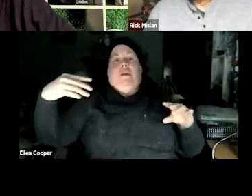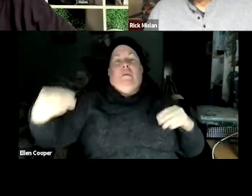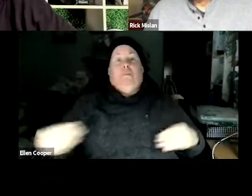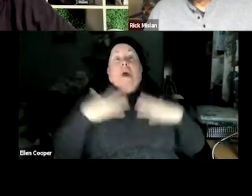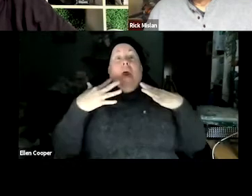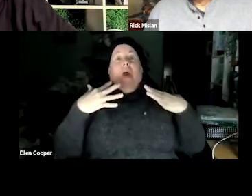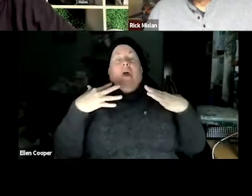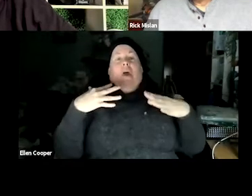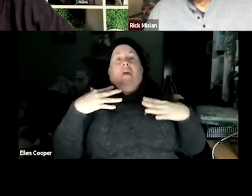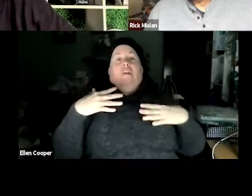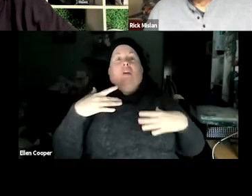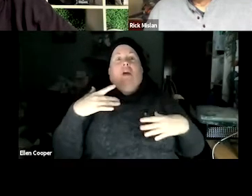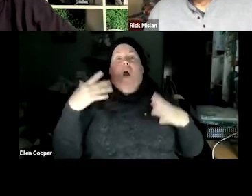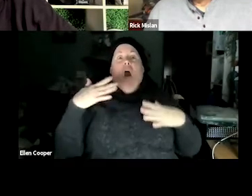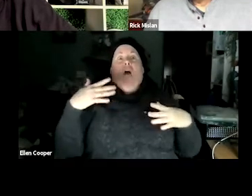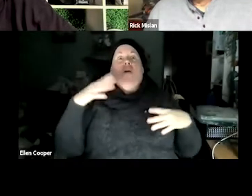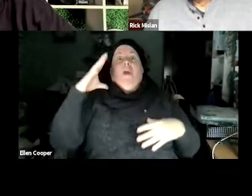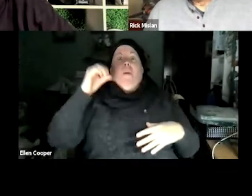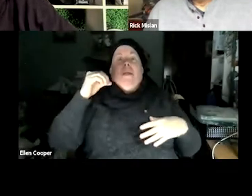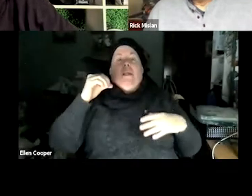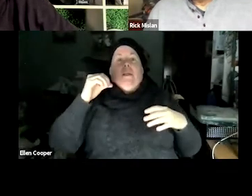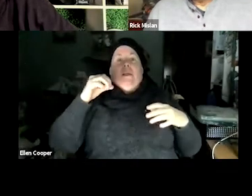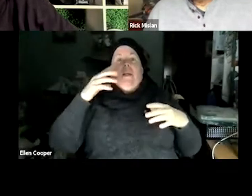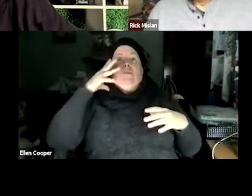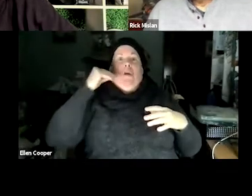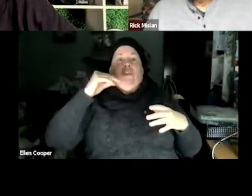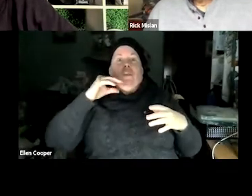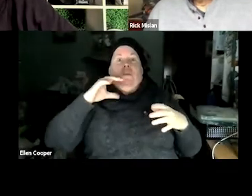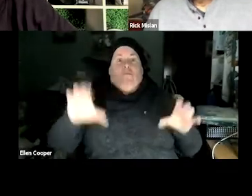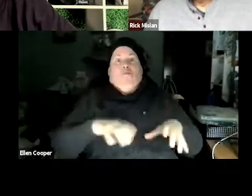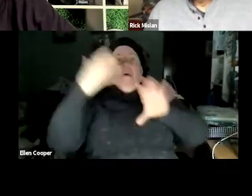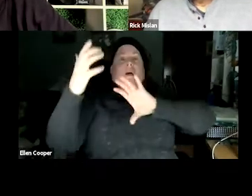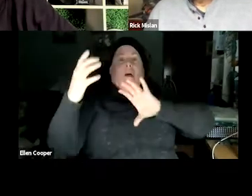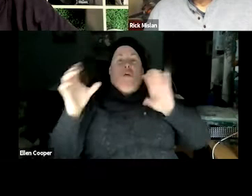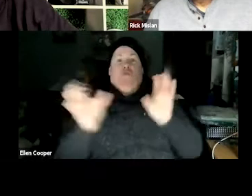your company isn't a serious crisis, you can't make a straight decision for about 17 minutes